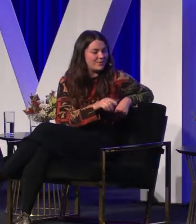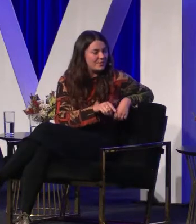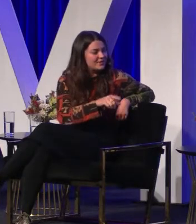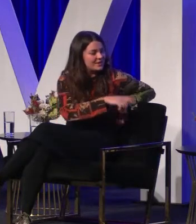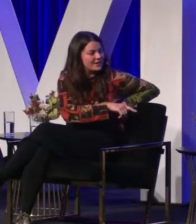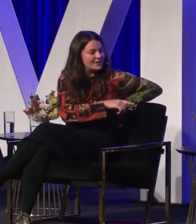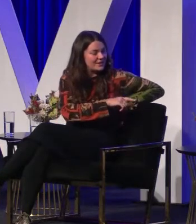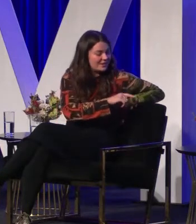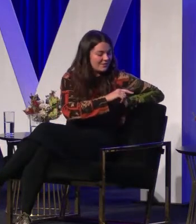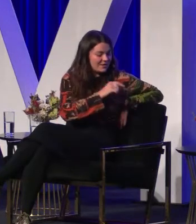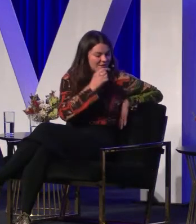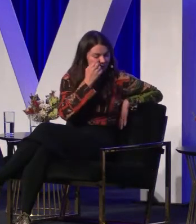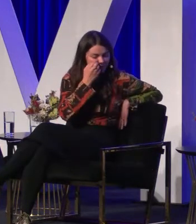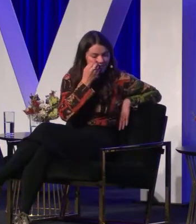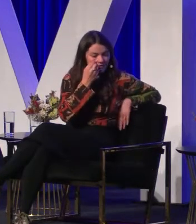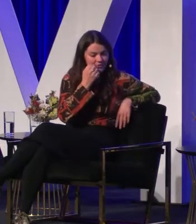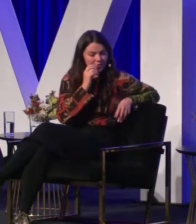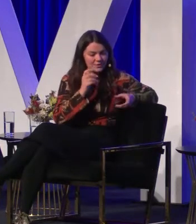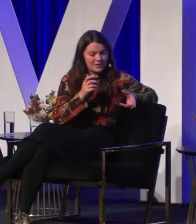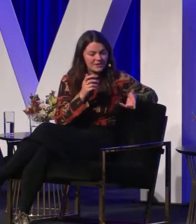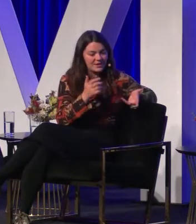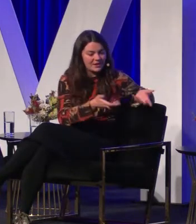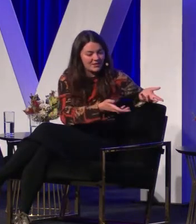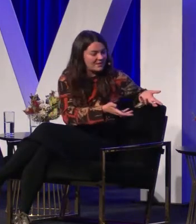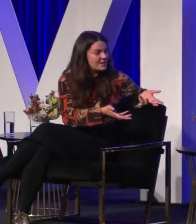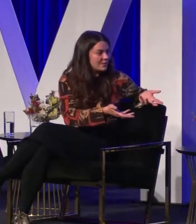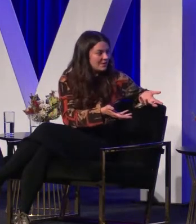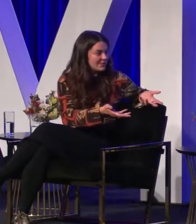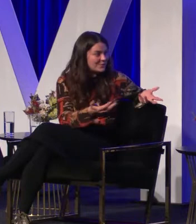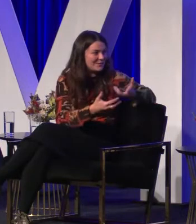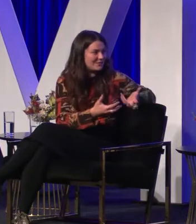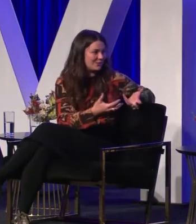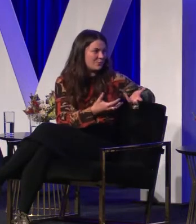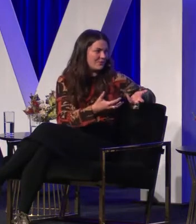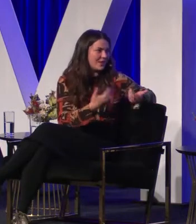the question again and kind of have to 'cause of what you were saying like there's in communities really supportive, right?